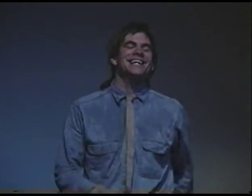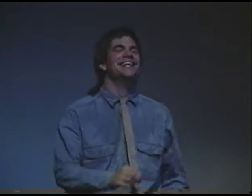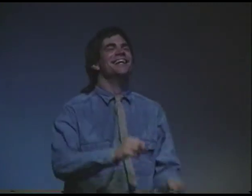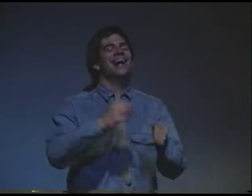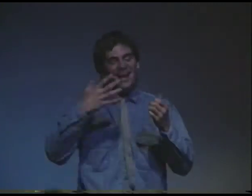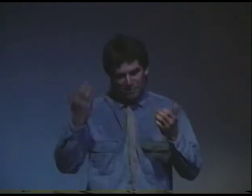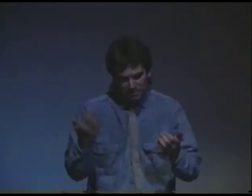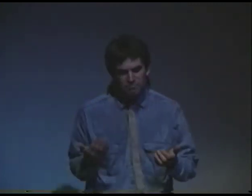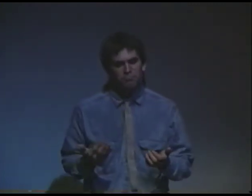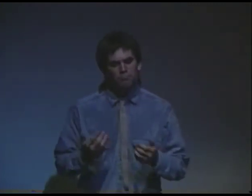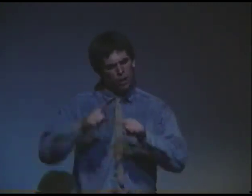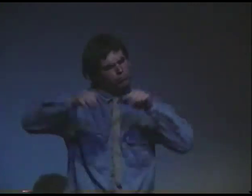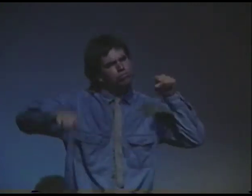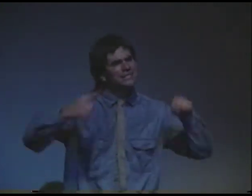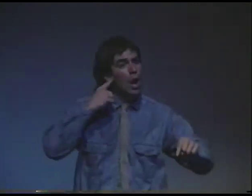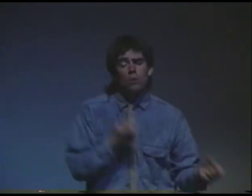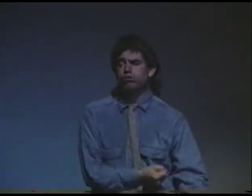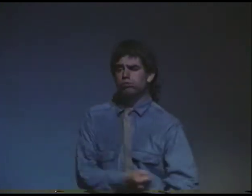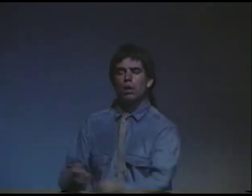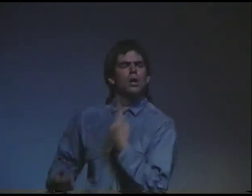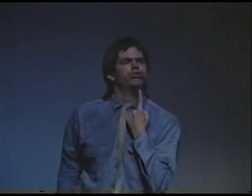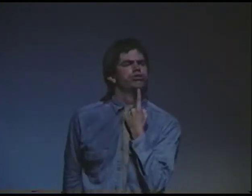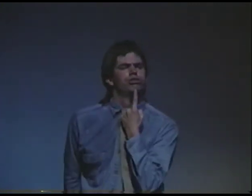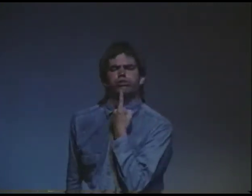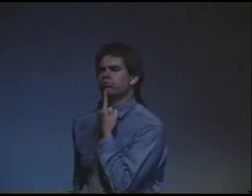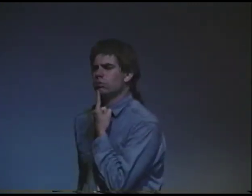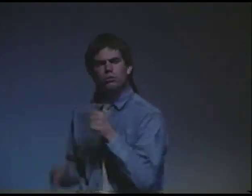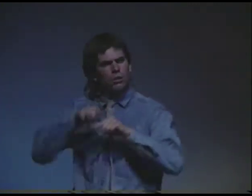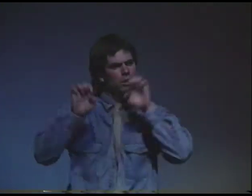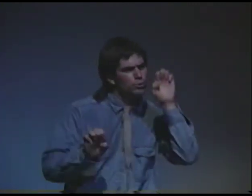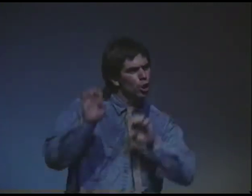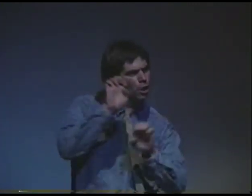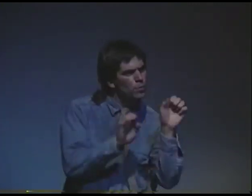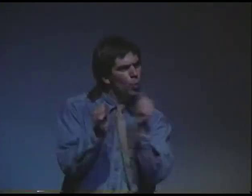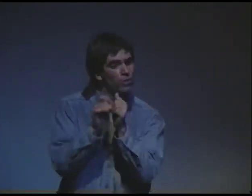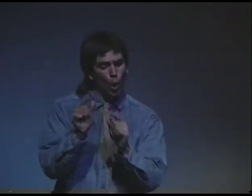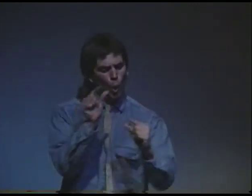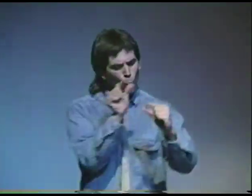sometimes. [MAKES MACHINE GUN SOUND] Machine gun fire.